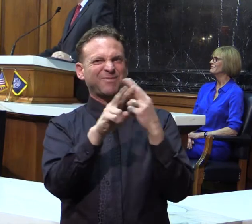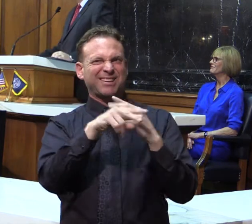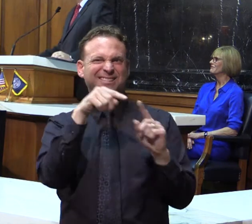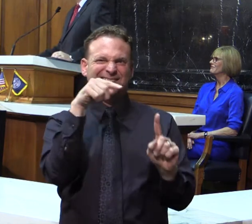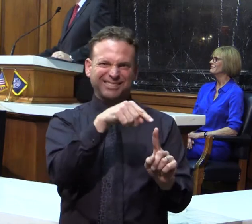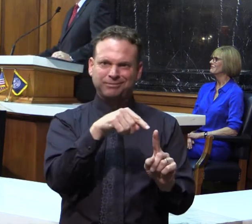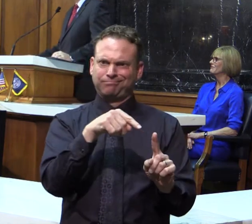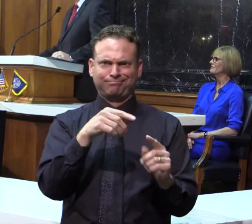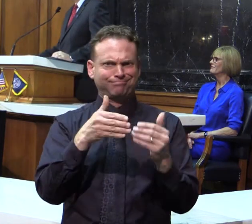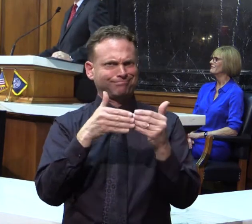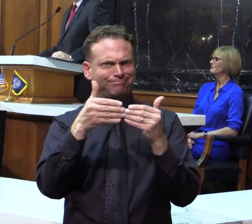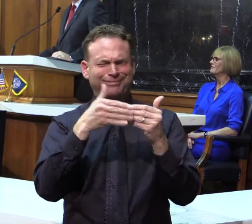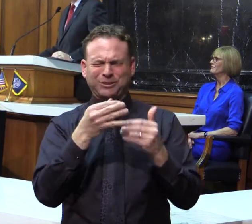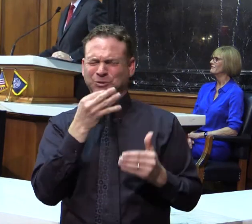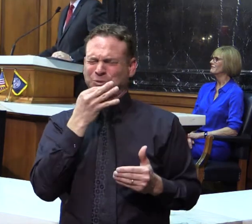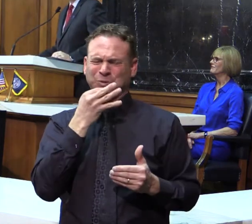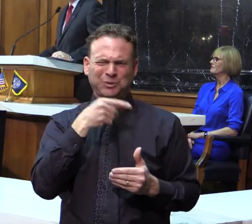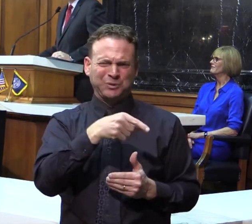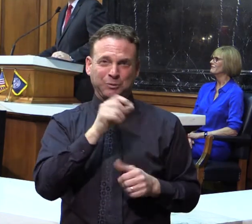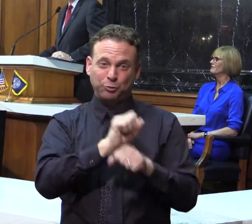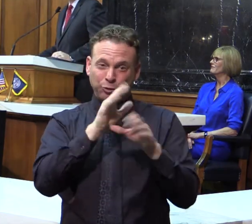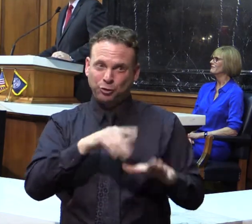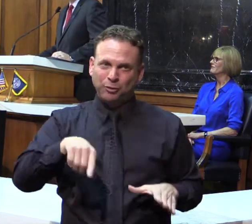the benefits of our long-term roads and bridges plan.